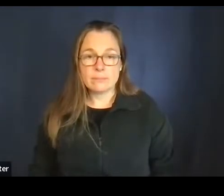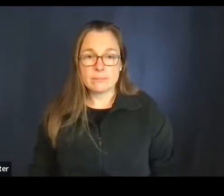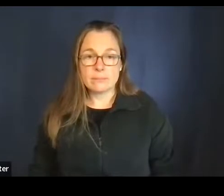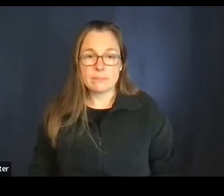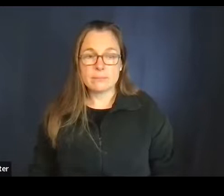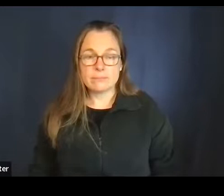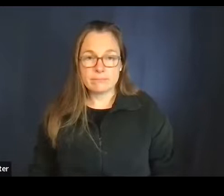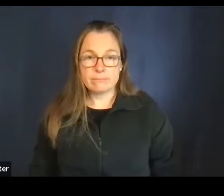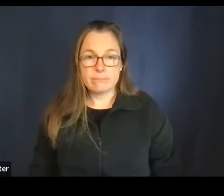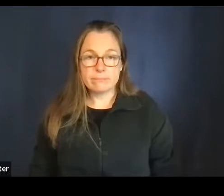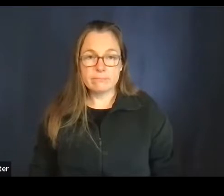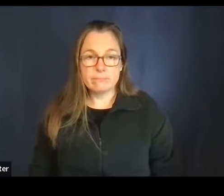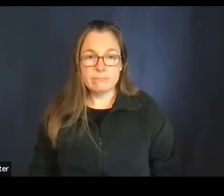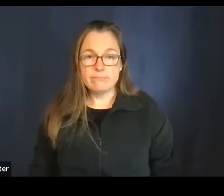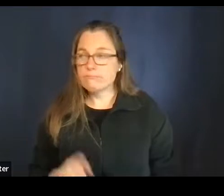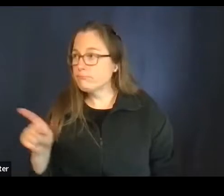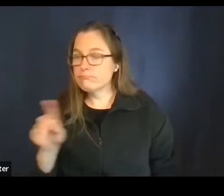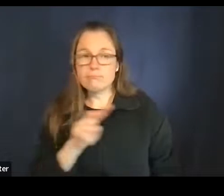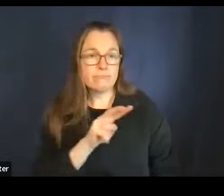I haven't looked this way in a long time. Yes. [Off camera] Who will decide what